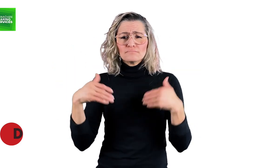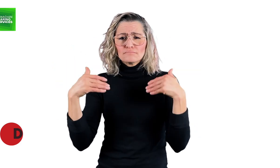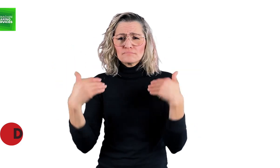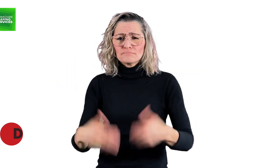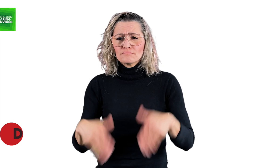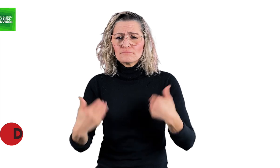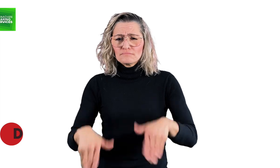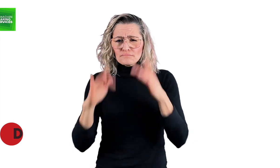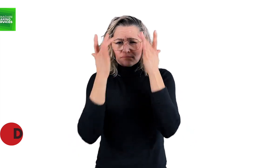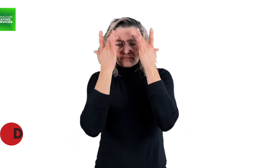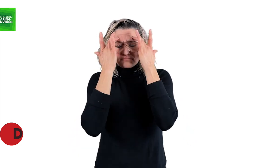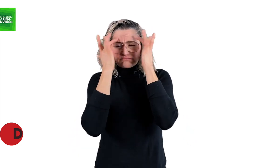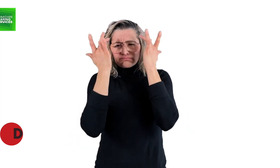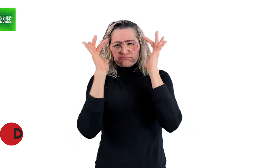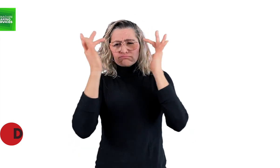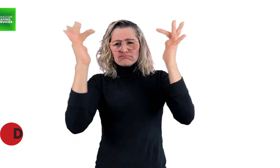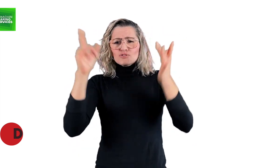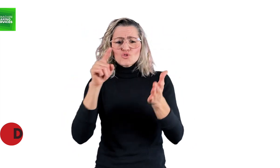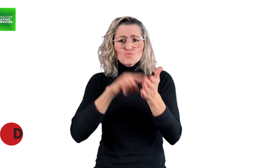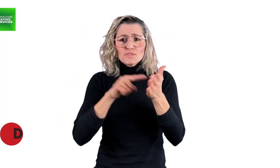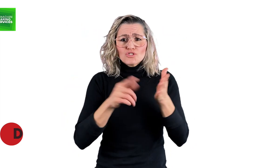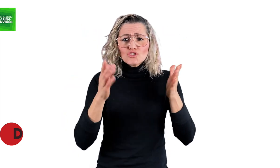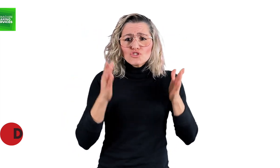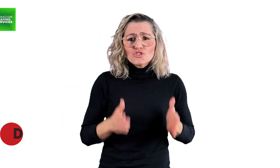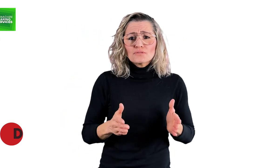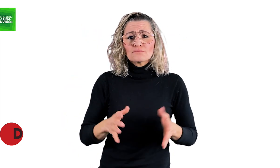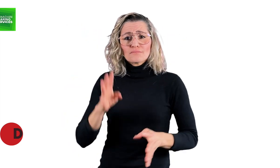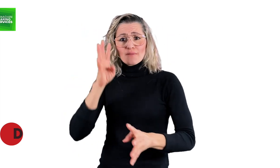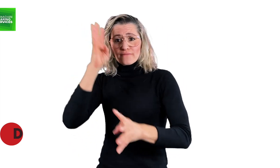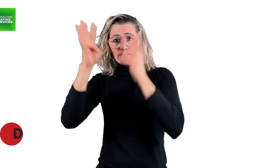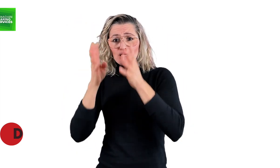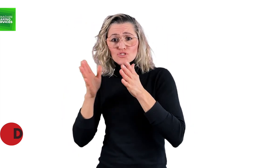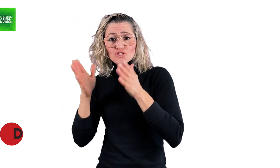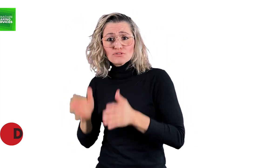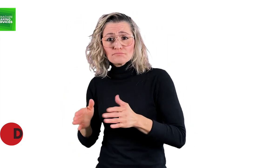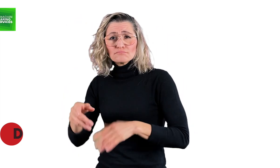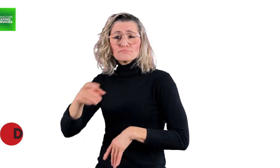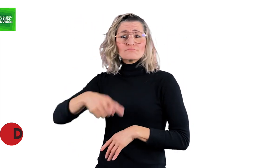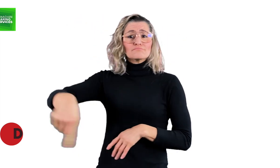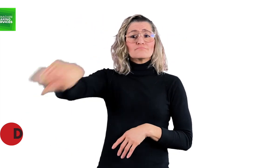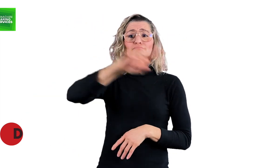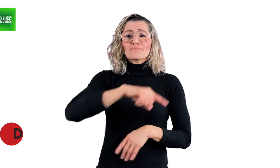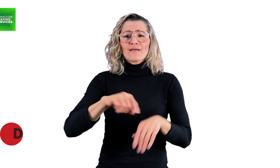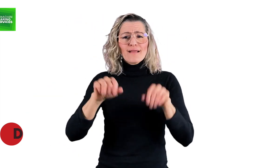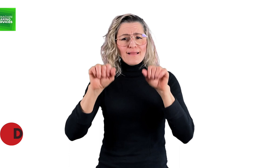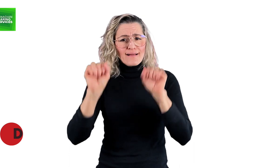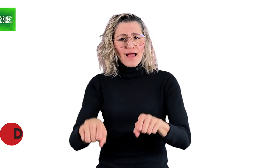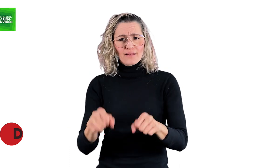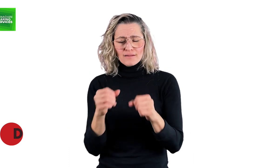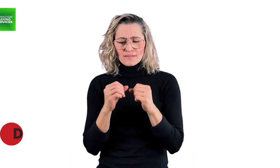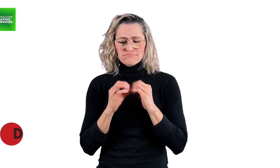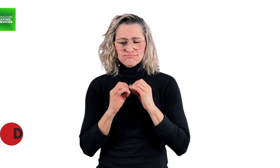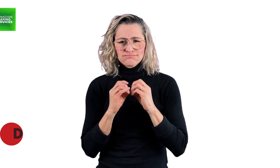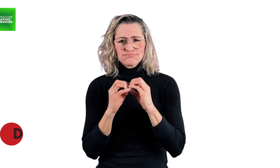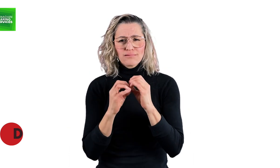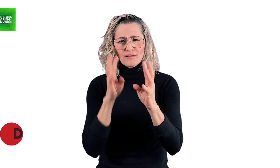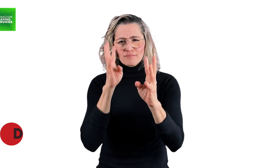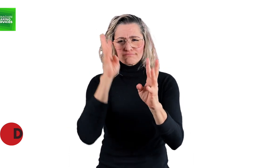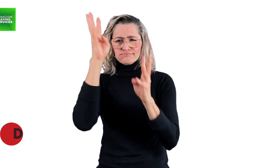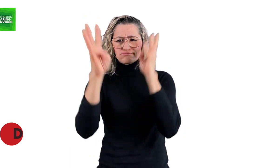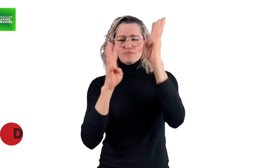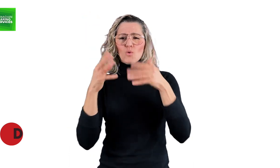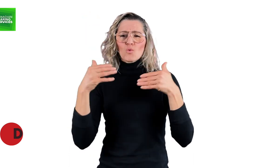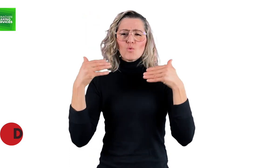researchers and innovators in the world, can create impactful change,